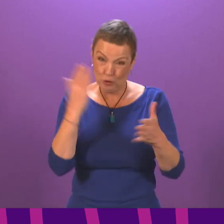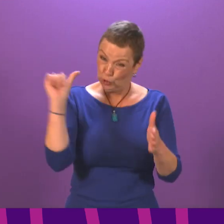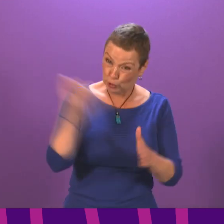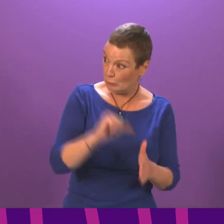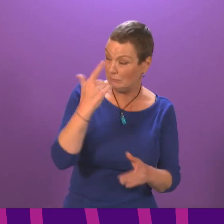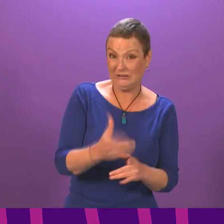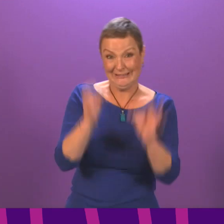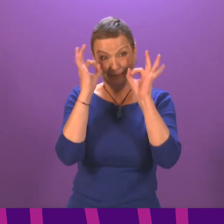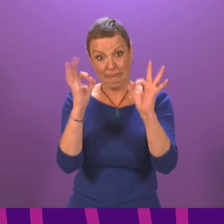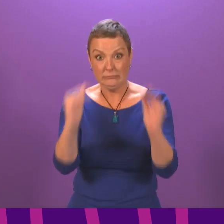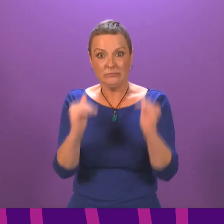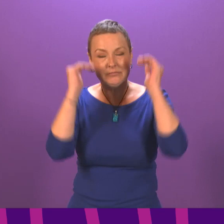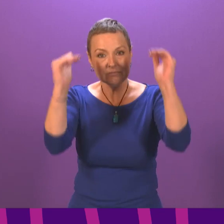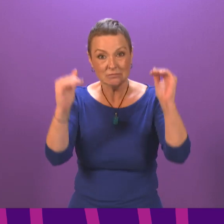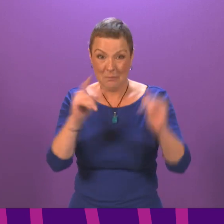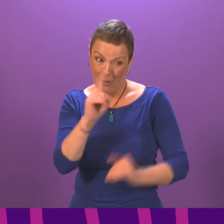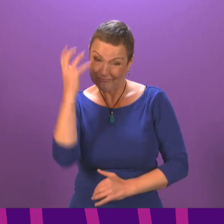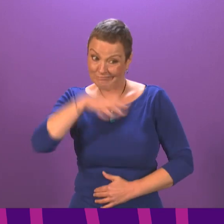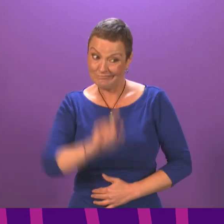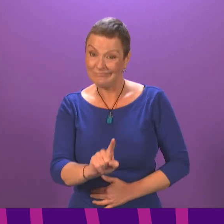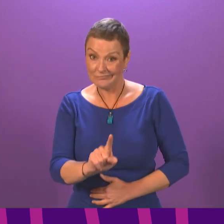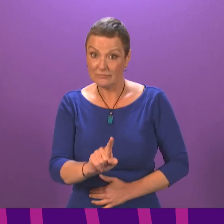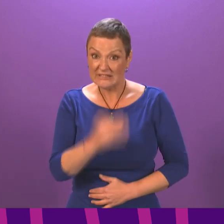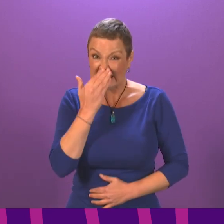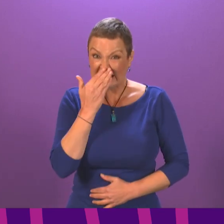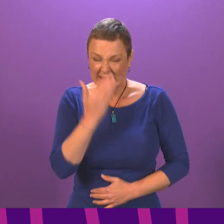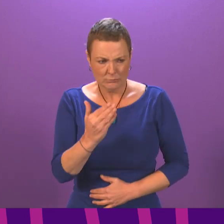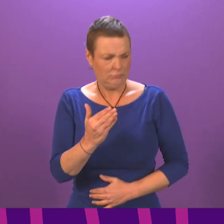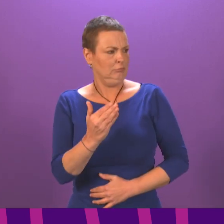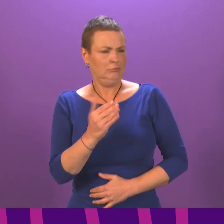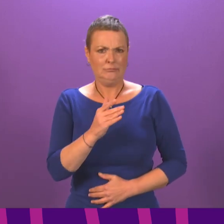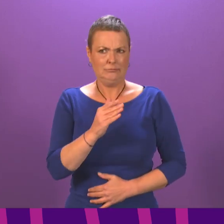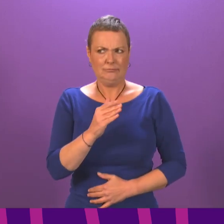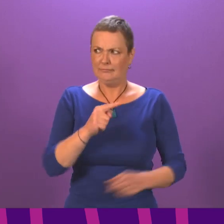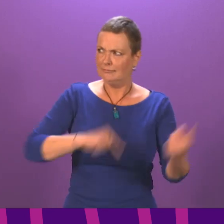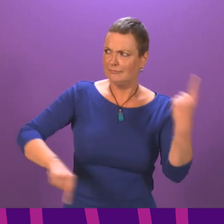One of the major areas of concern is that there seems to be a fragmented approach across